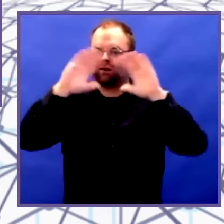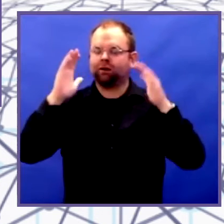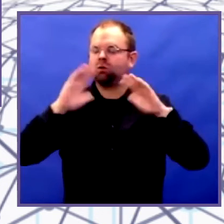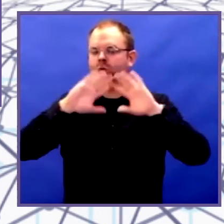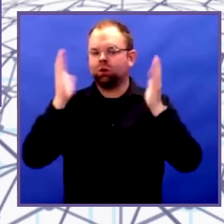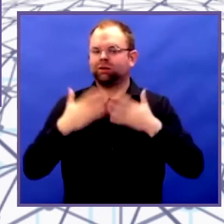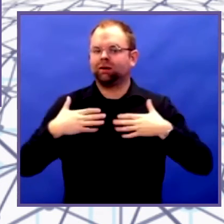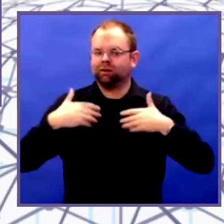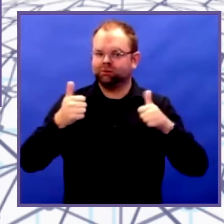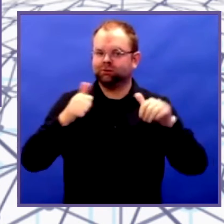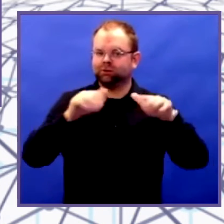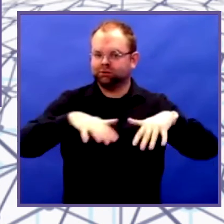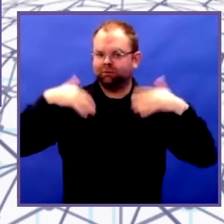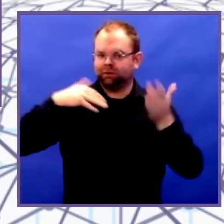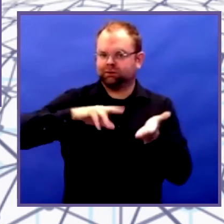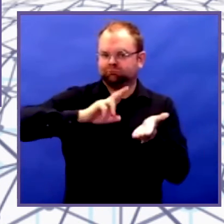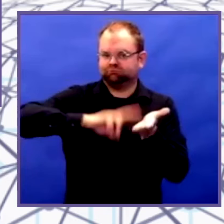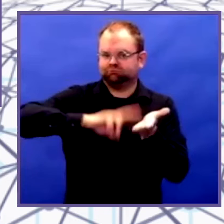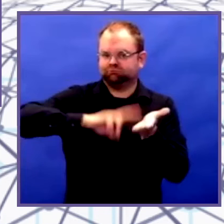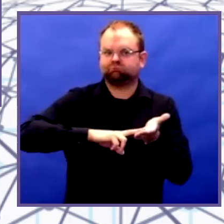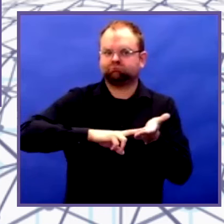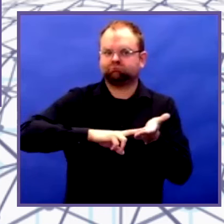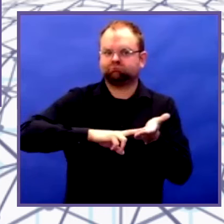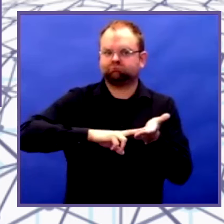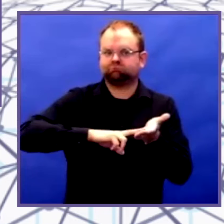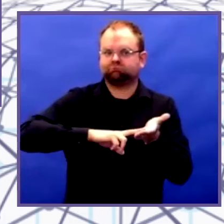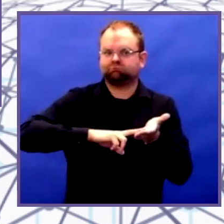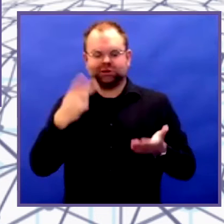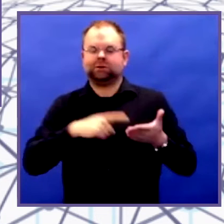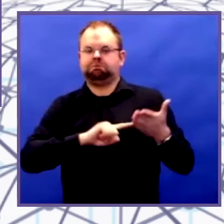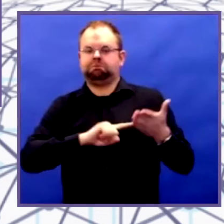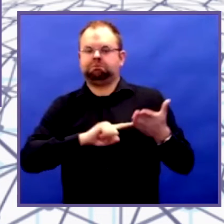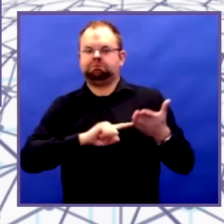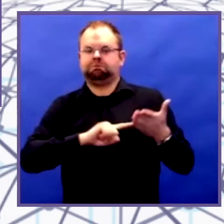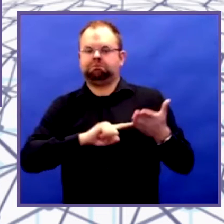reduce the significant barrier of distance to services.